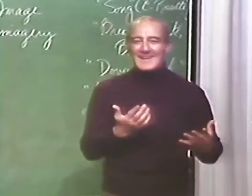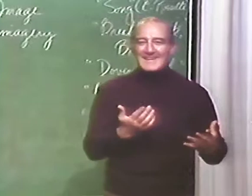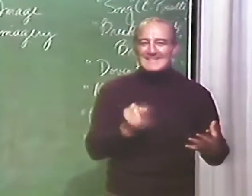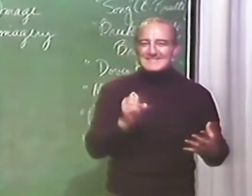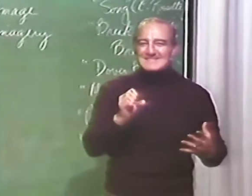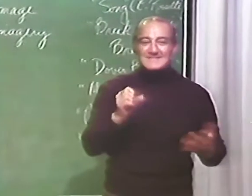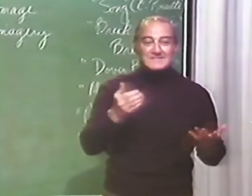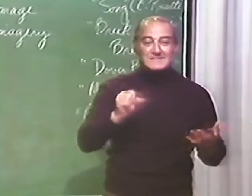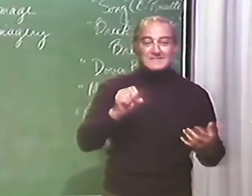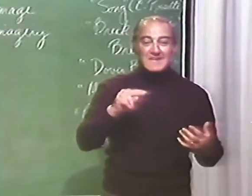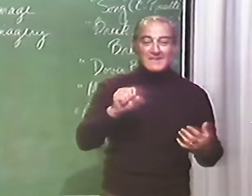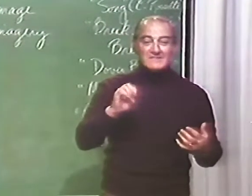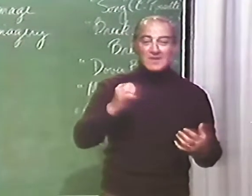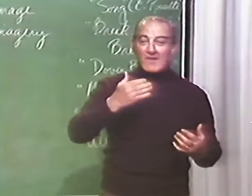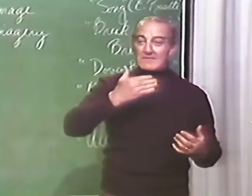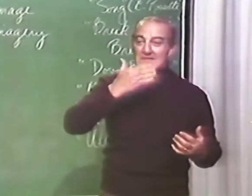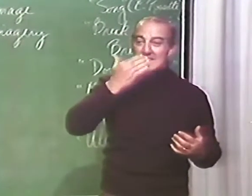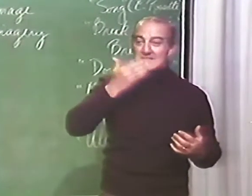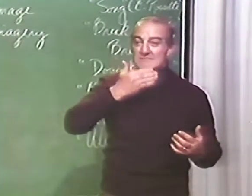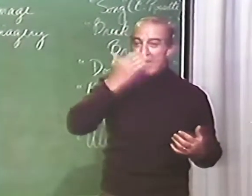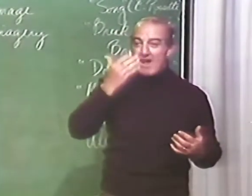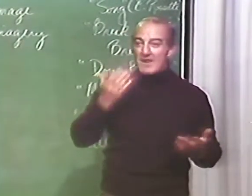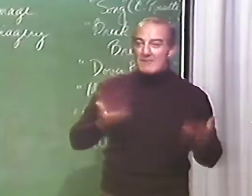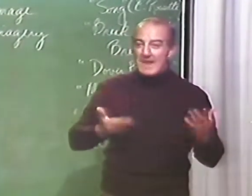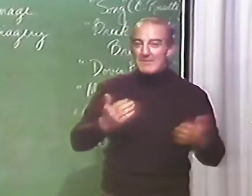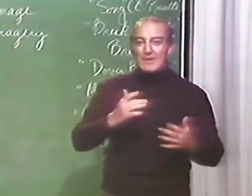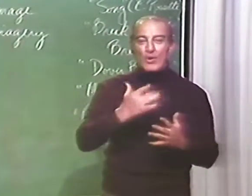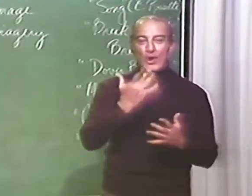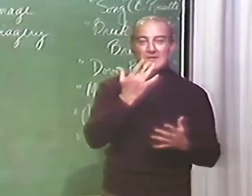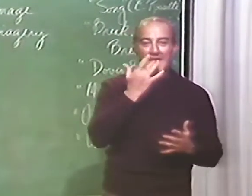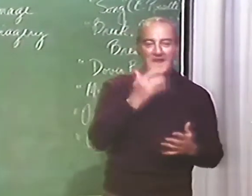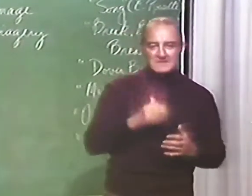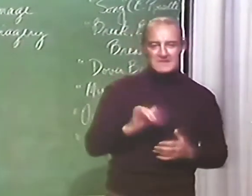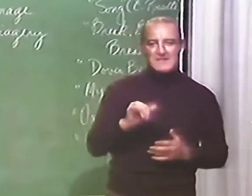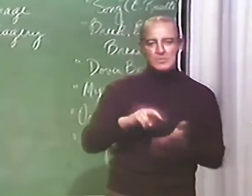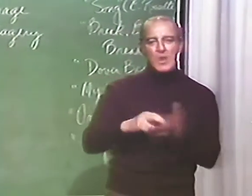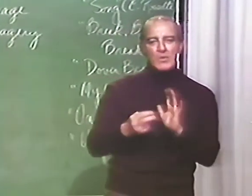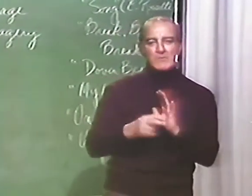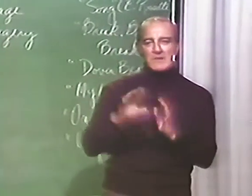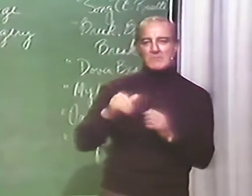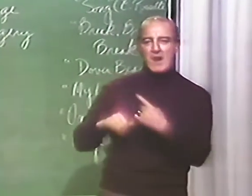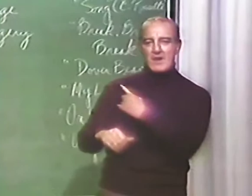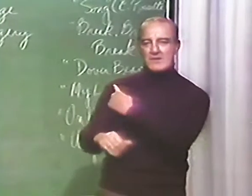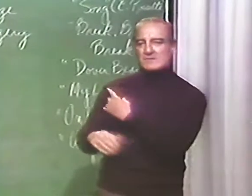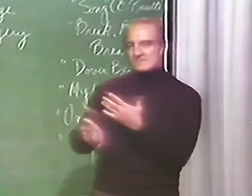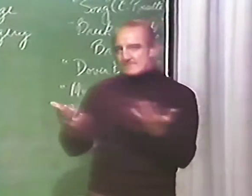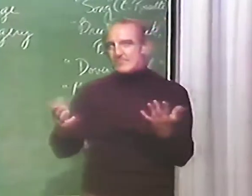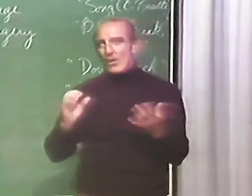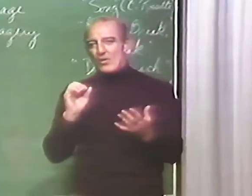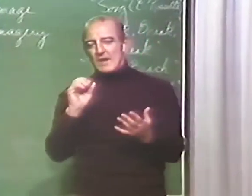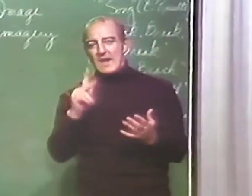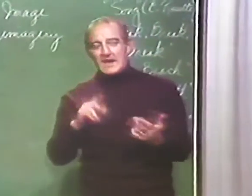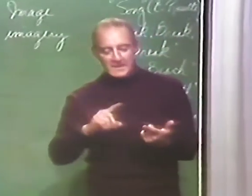WHAT? SENSE OF SMELL, MAYBE, OR TASTE. THAT'S WHAT WE MEAN BY THIS. OK.